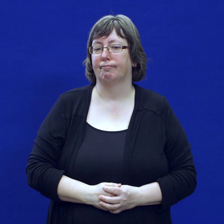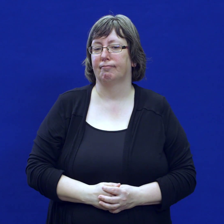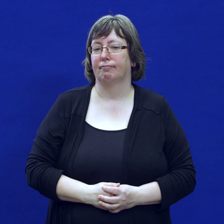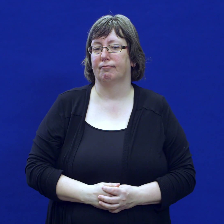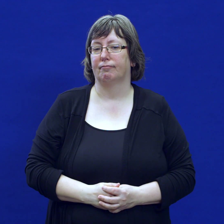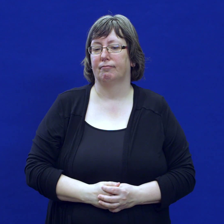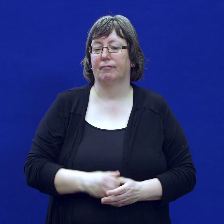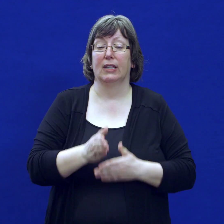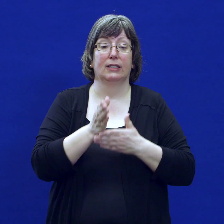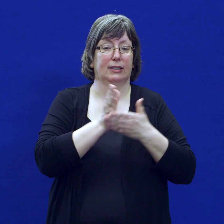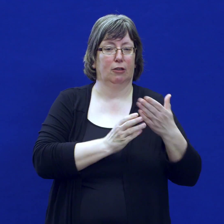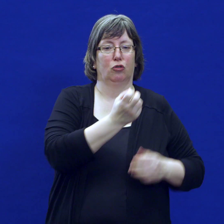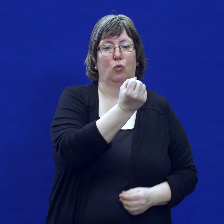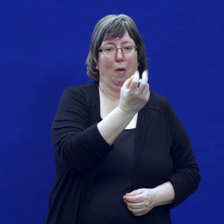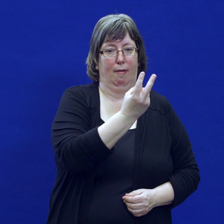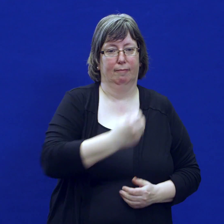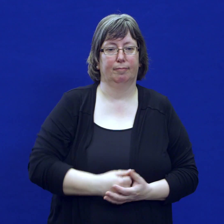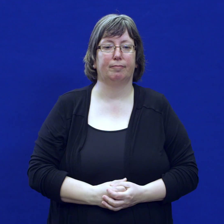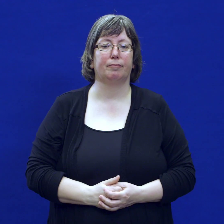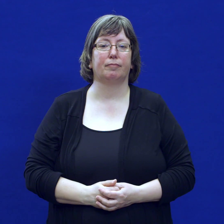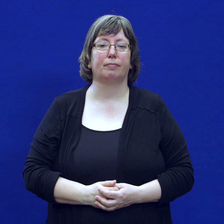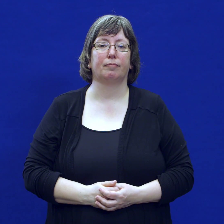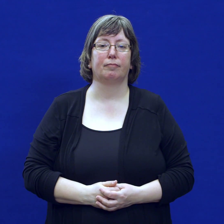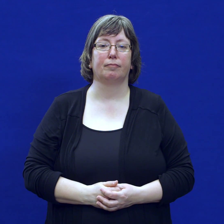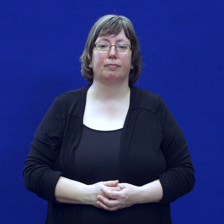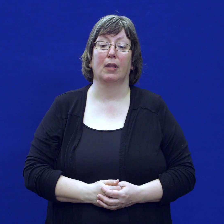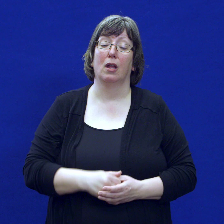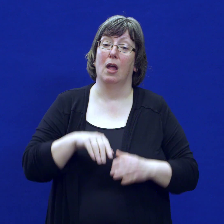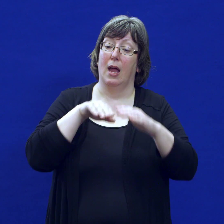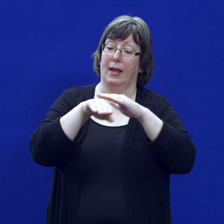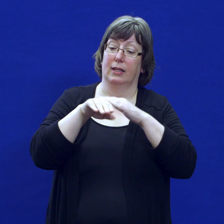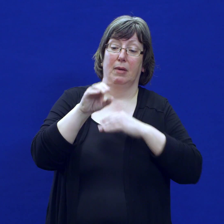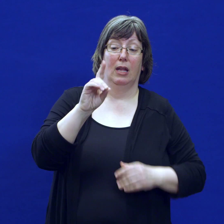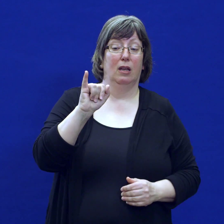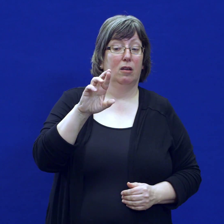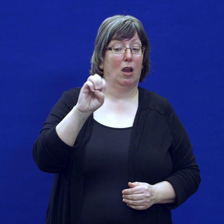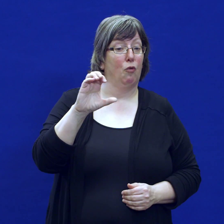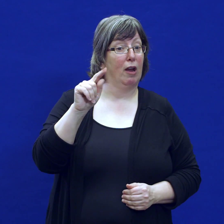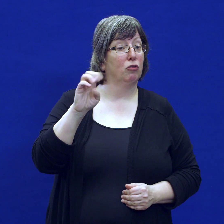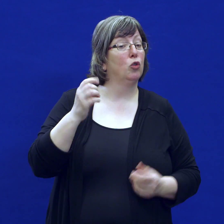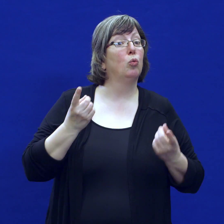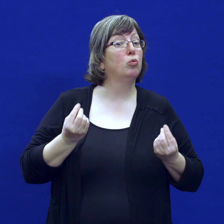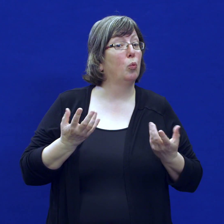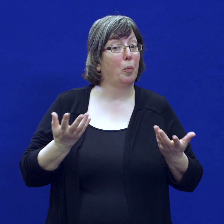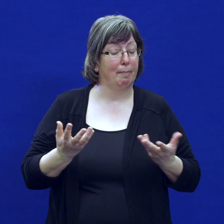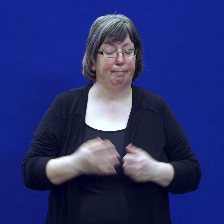section 12 The Accessibility Directorate shall a.